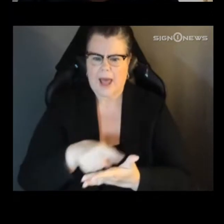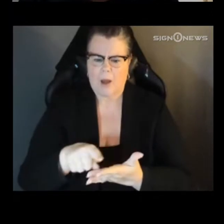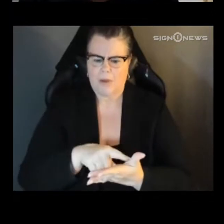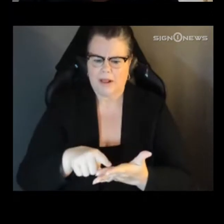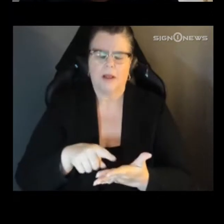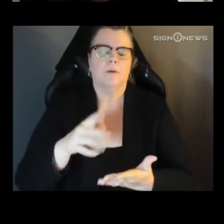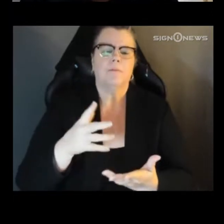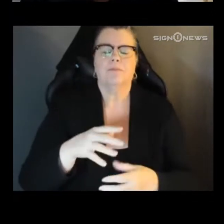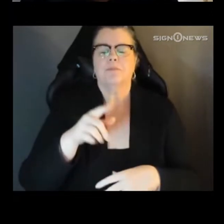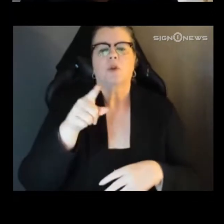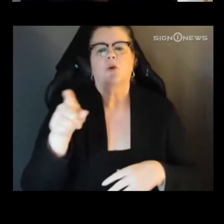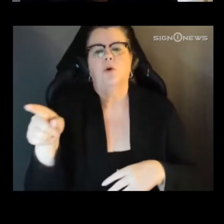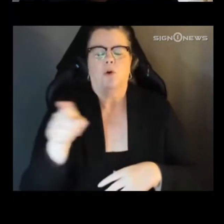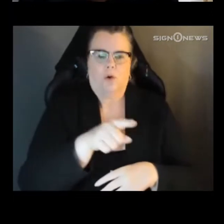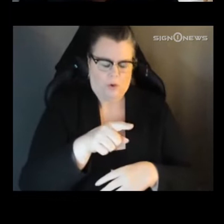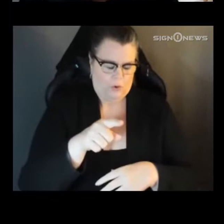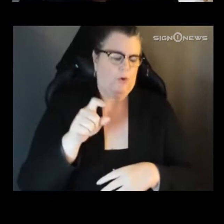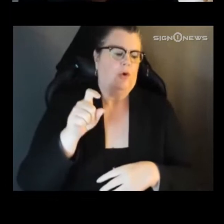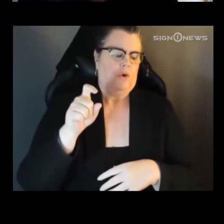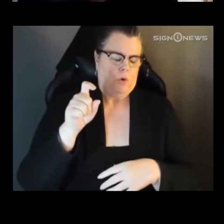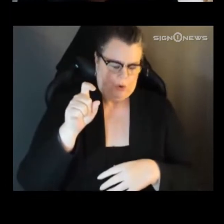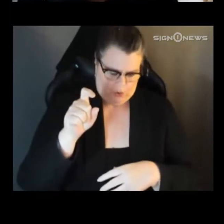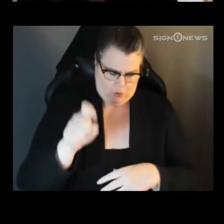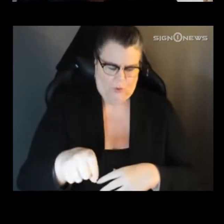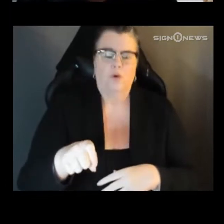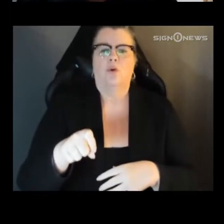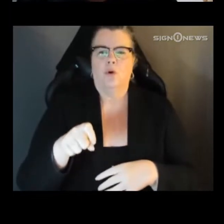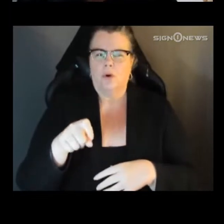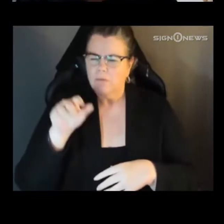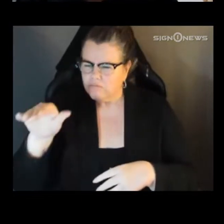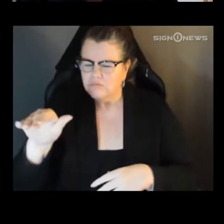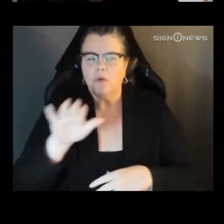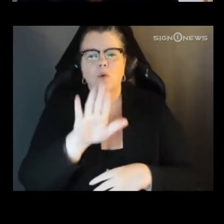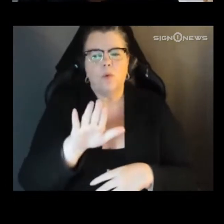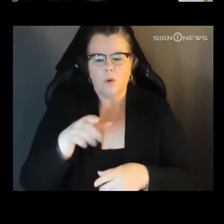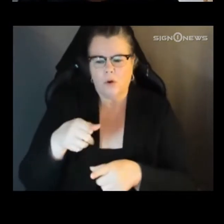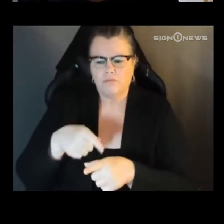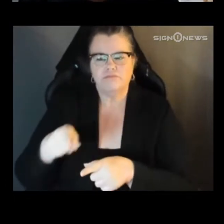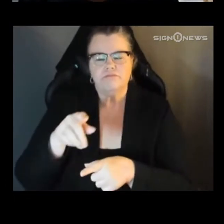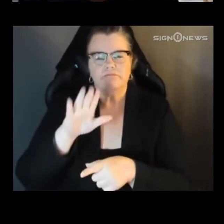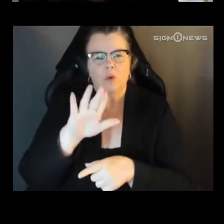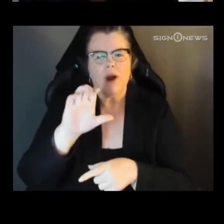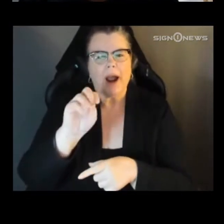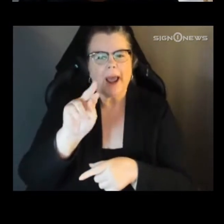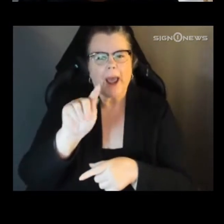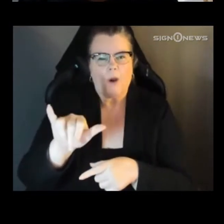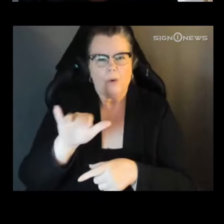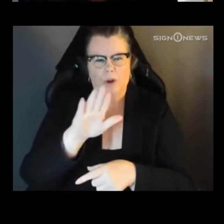accounting election office or ask someone to help you find out if your county is letting vote vote